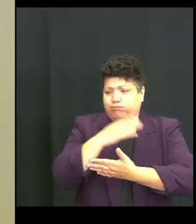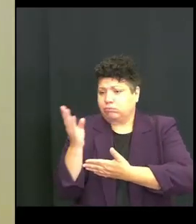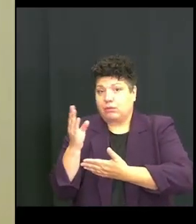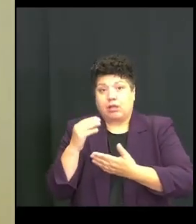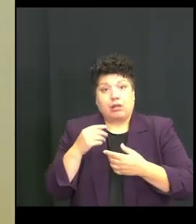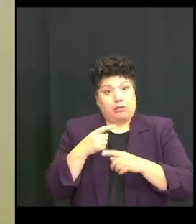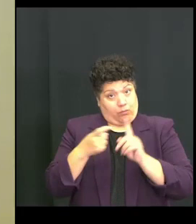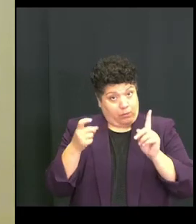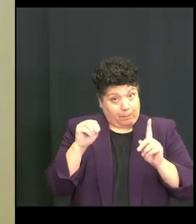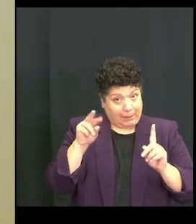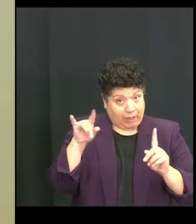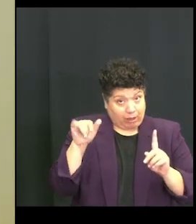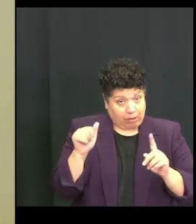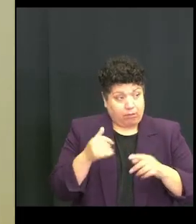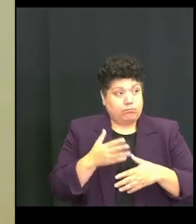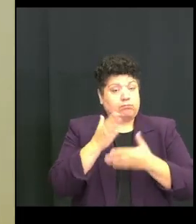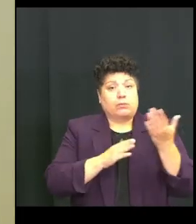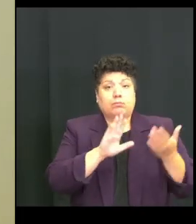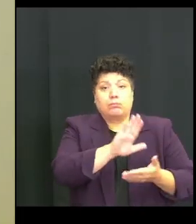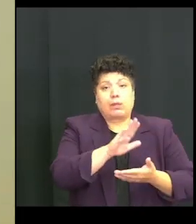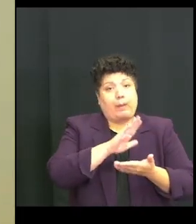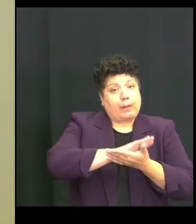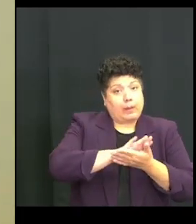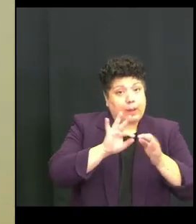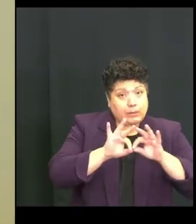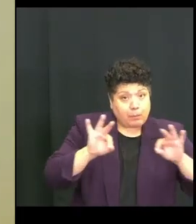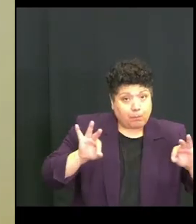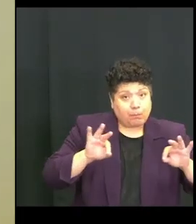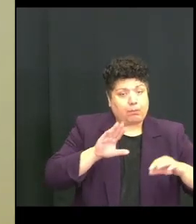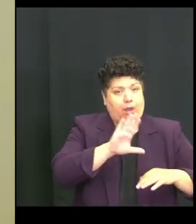to some degree, are responsible for disseminating.